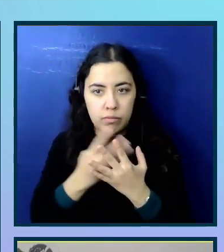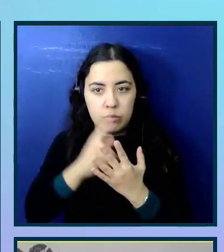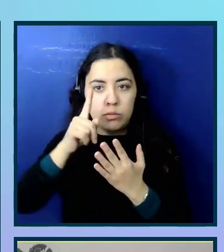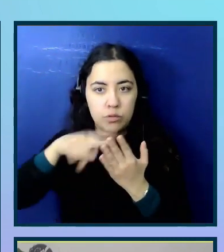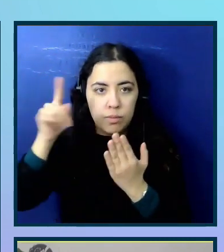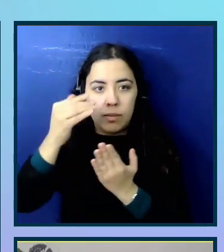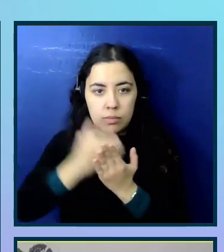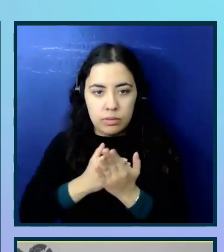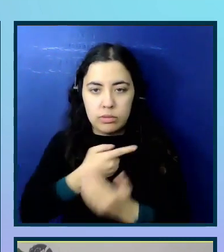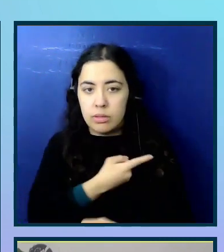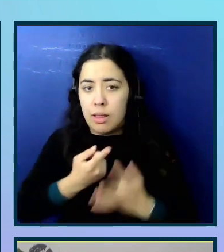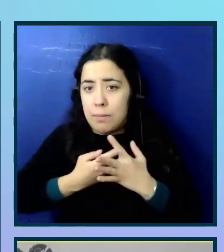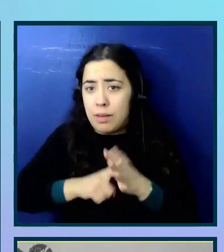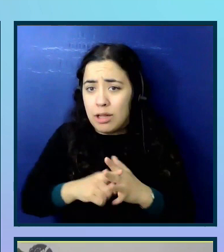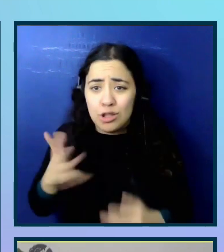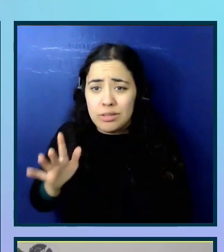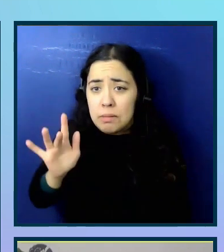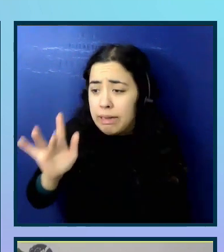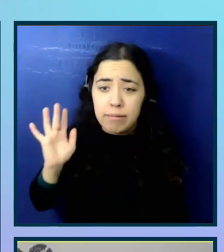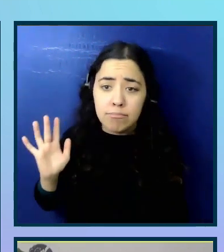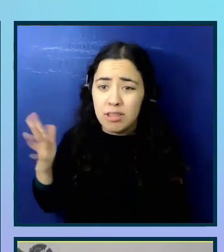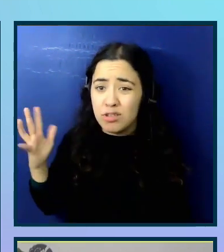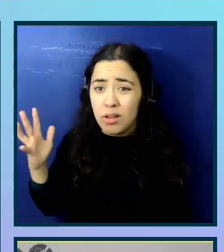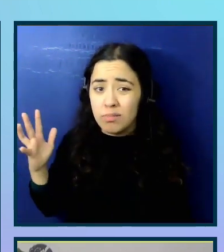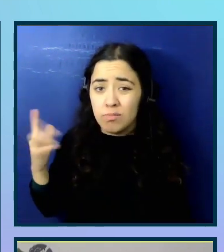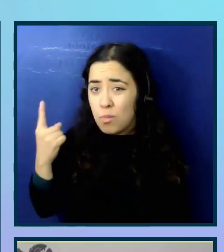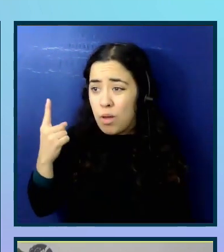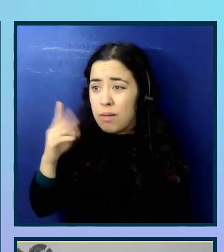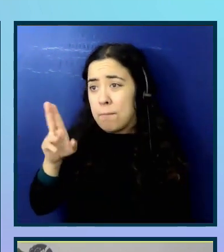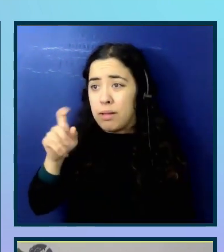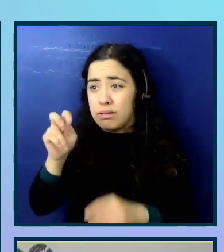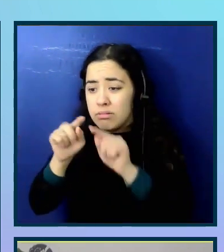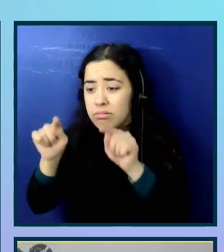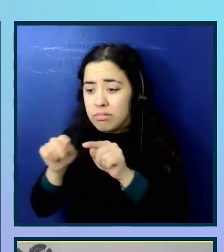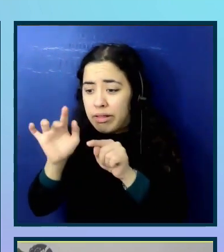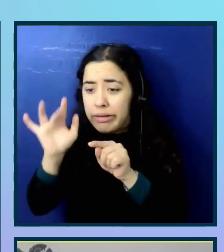at the beginning, it's just a button and you click on it, you know? So you need to document everything that is happening